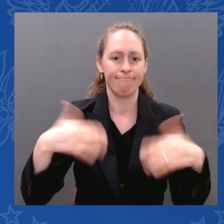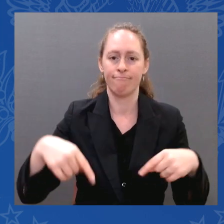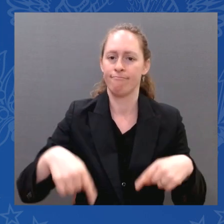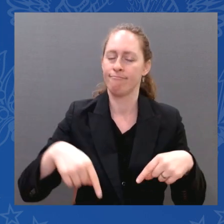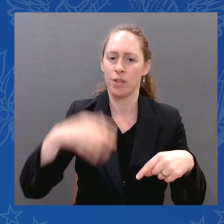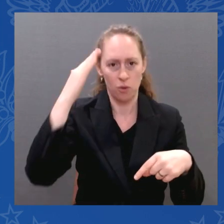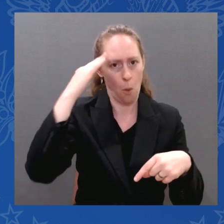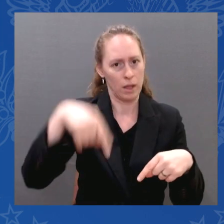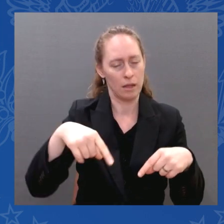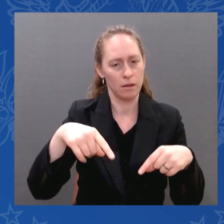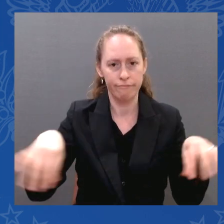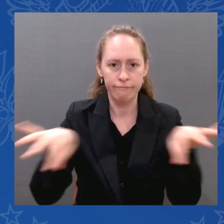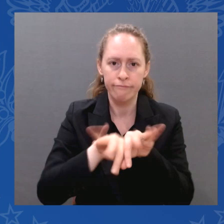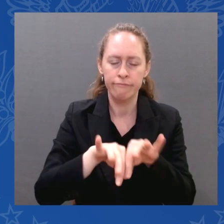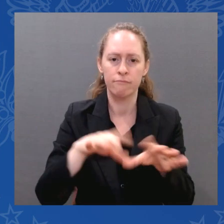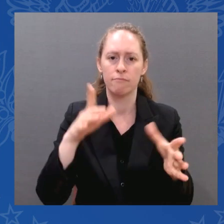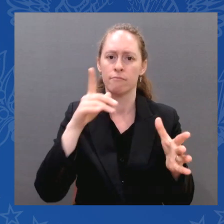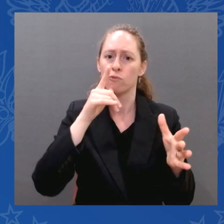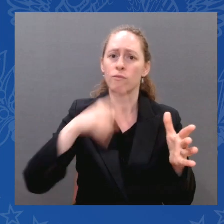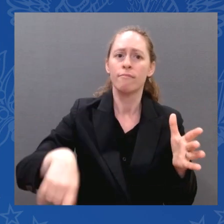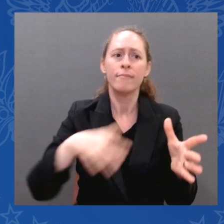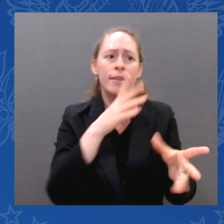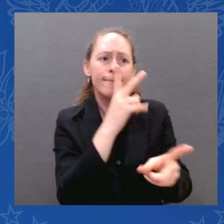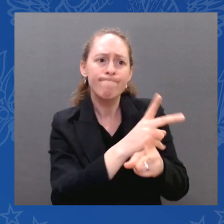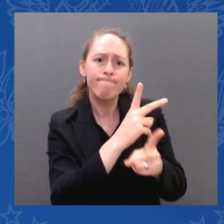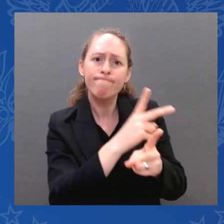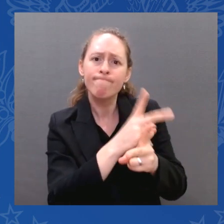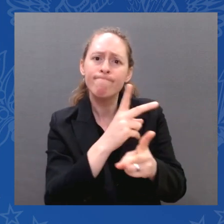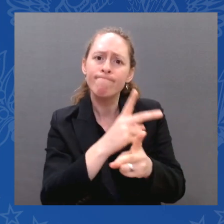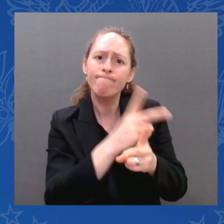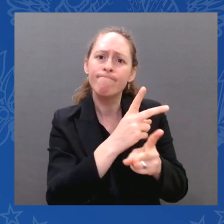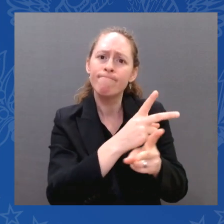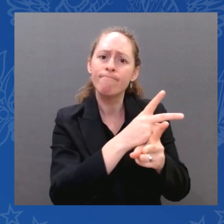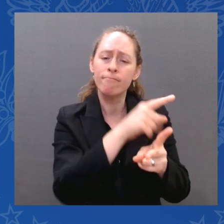So with all of my heart, thank you for your leadership.